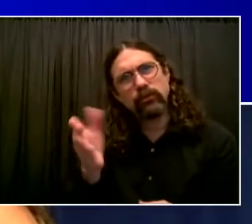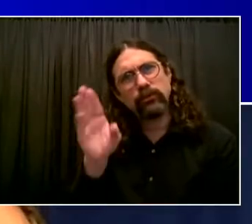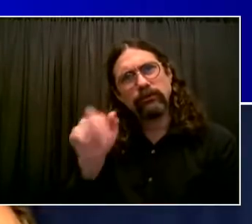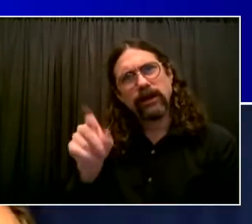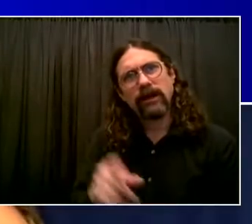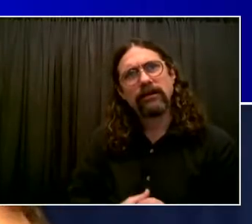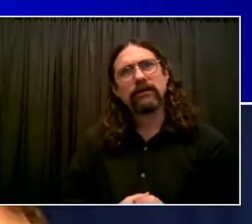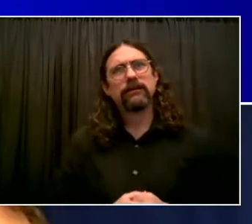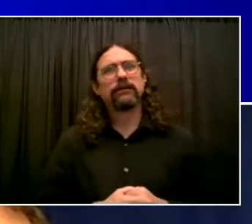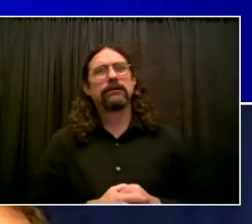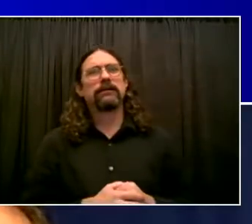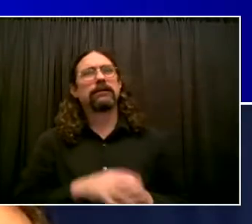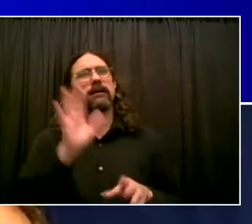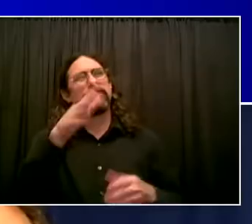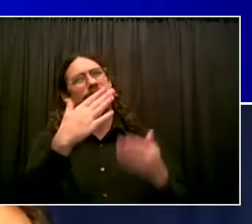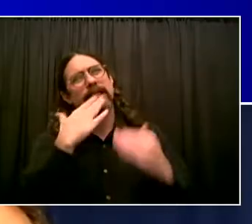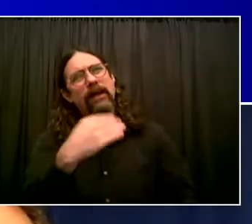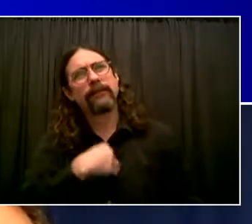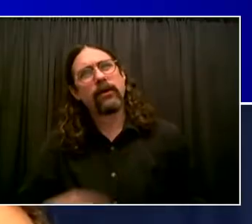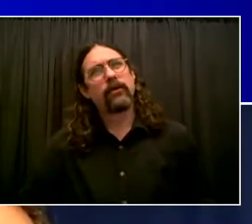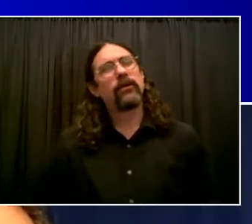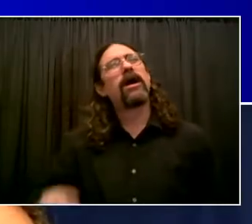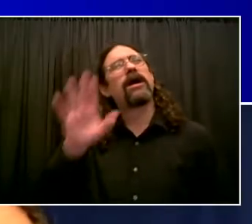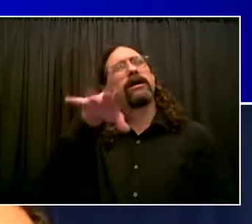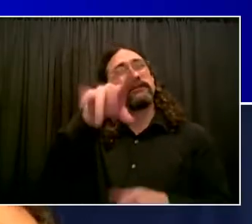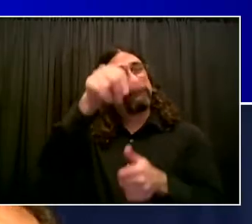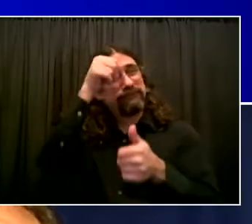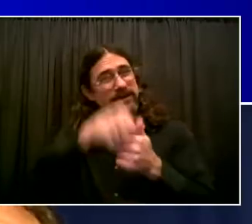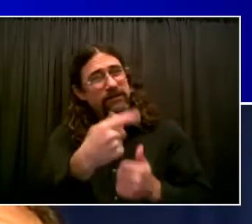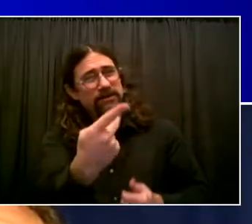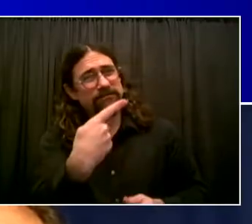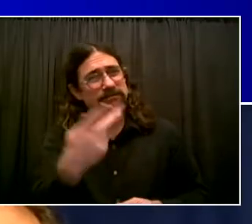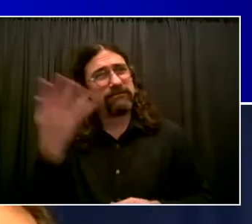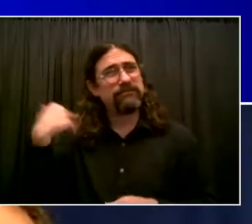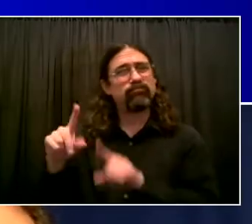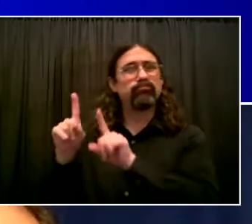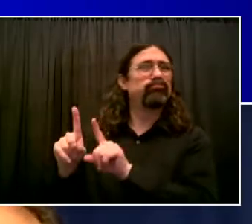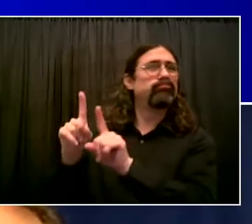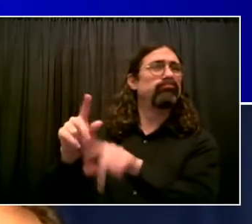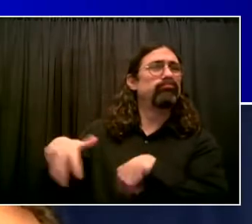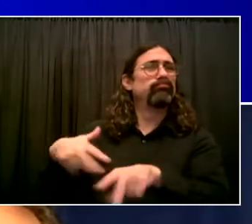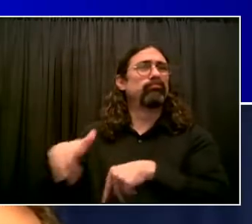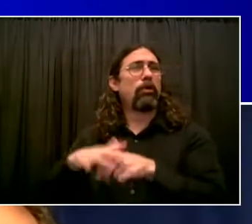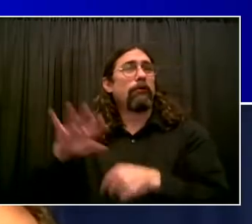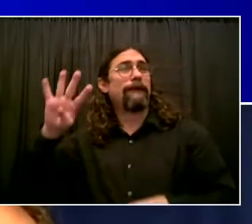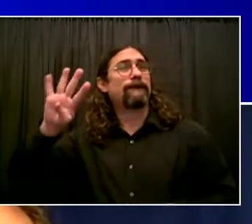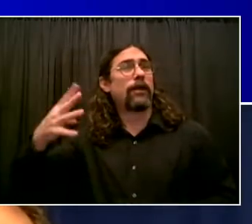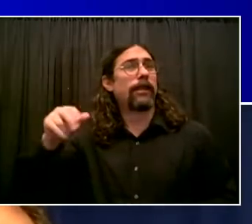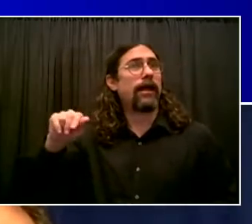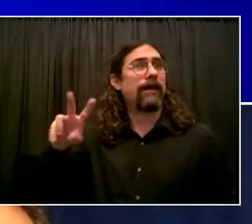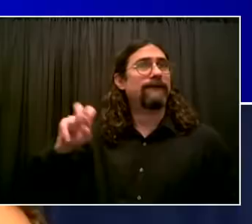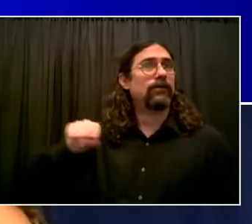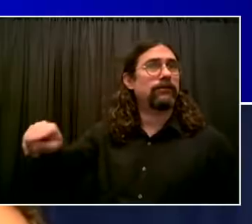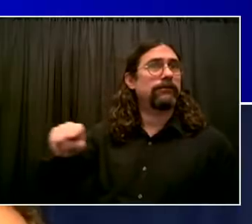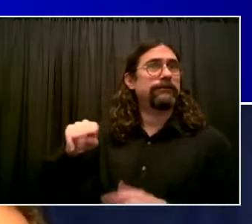MY FRIED.N THANK YOU RYVE MUCH. I DON'T KNOW IF YOU REMEMBER, MR. MAYOR WHEN WE WALKED AROUND ON FOURTH AVENUE AND MADE A